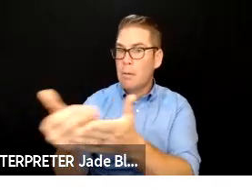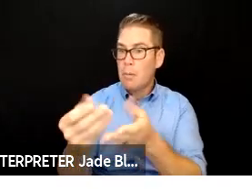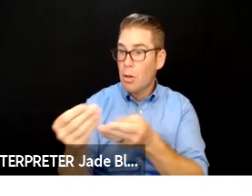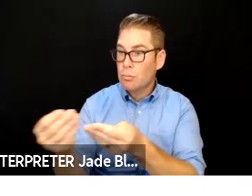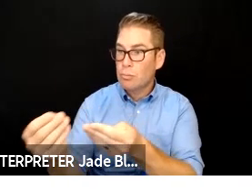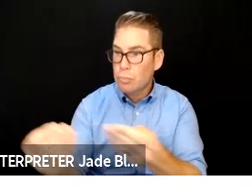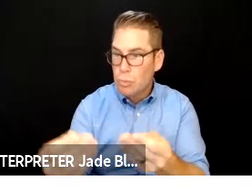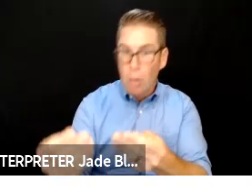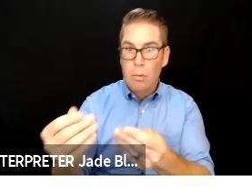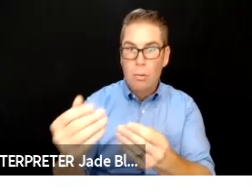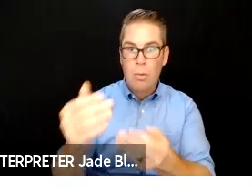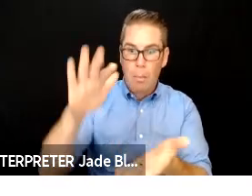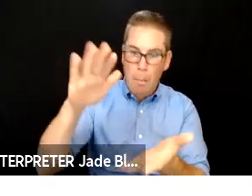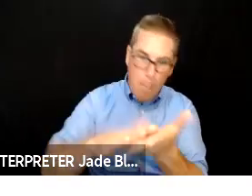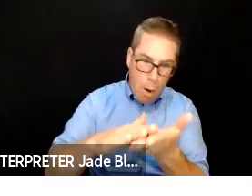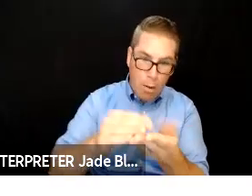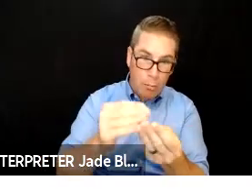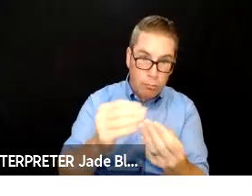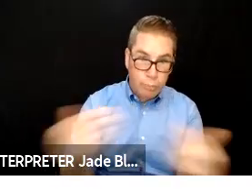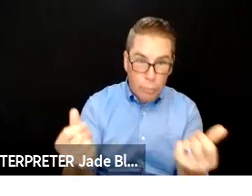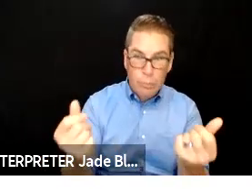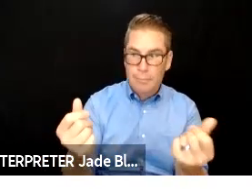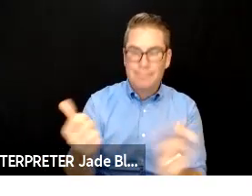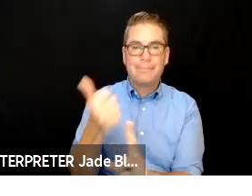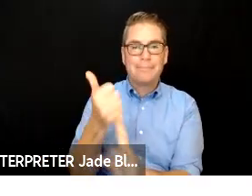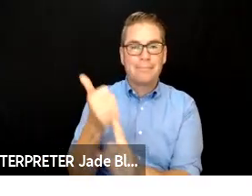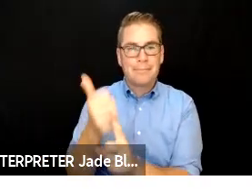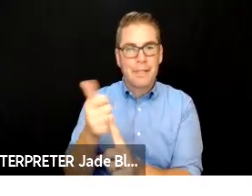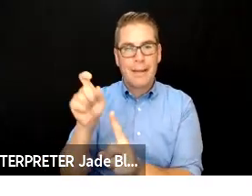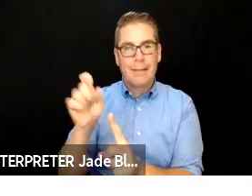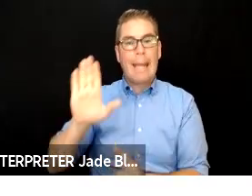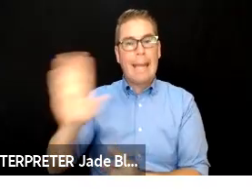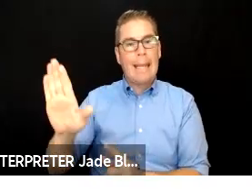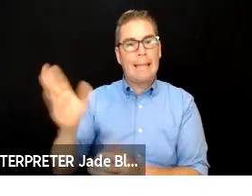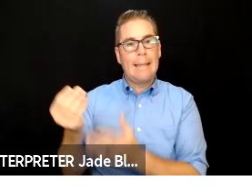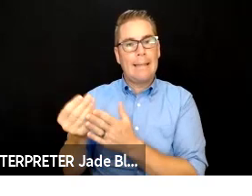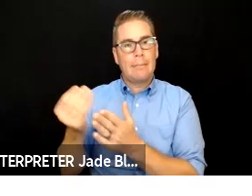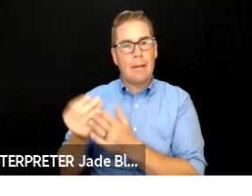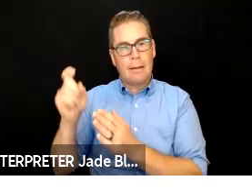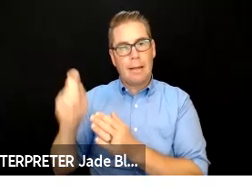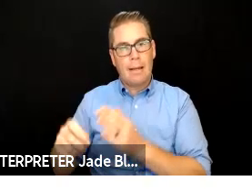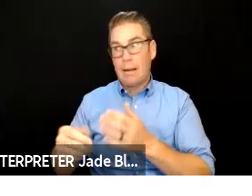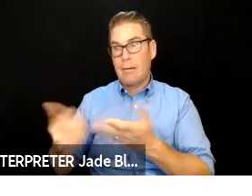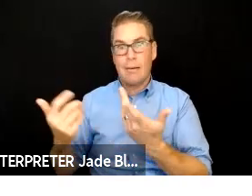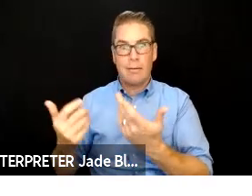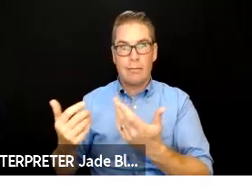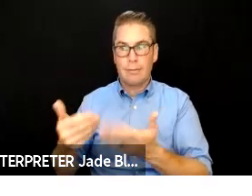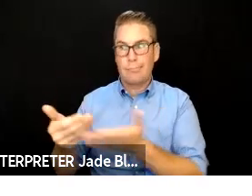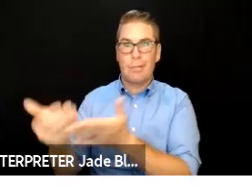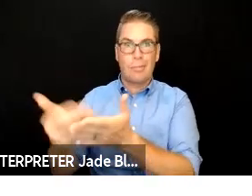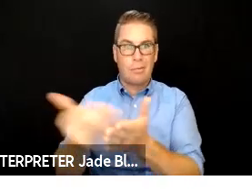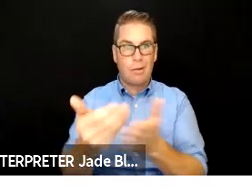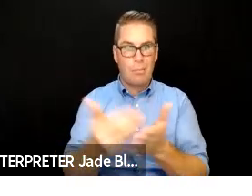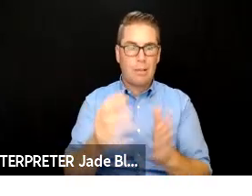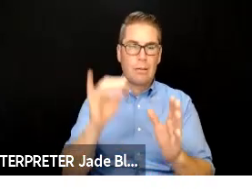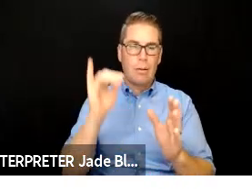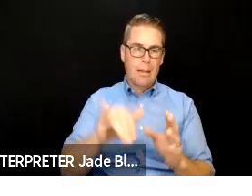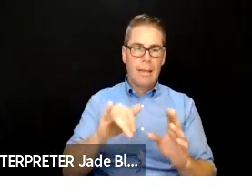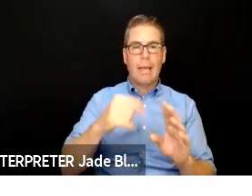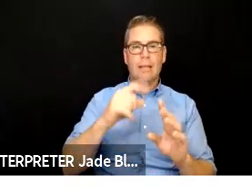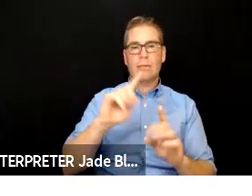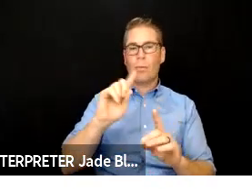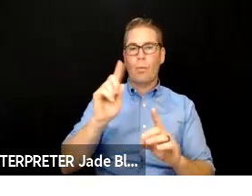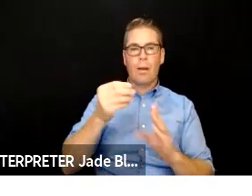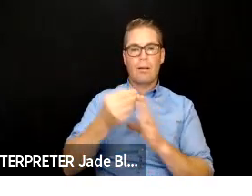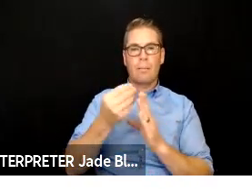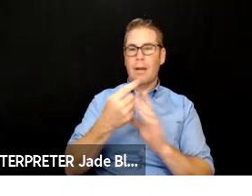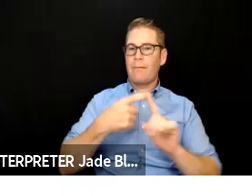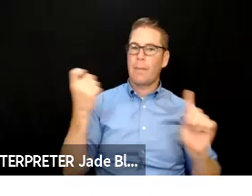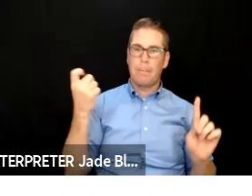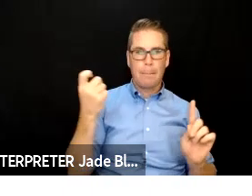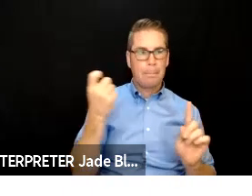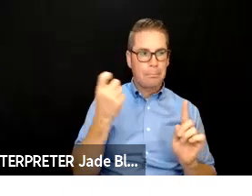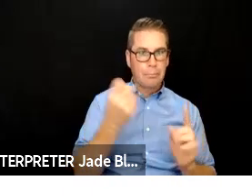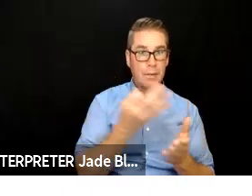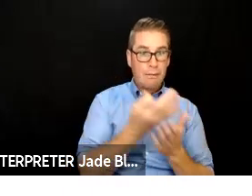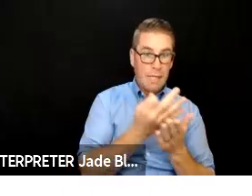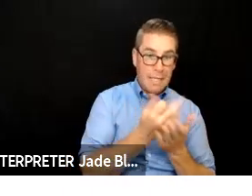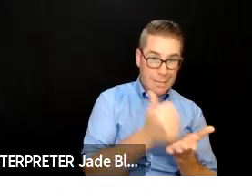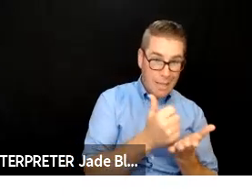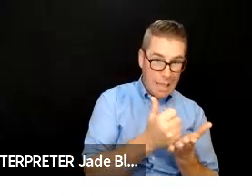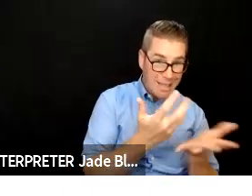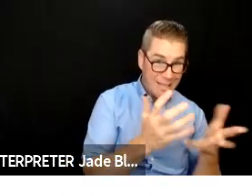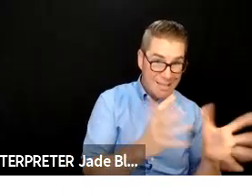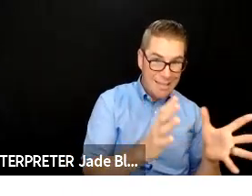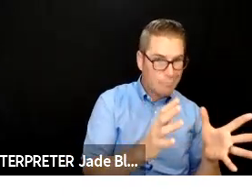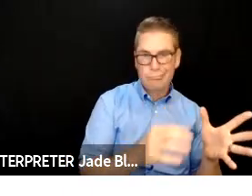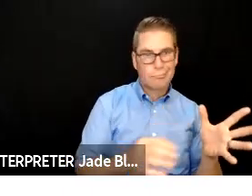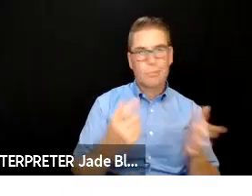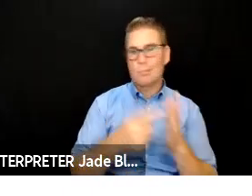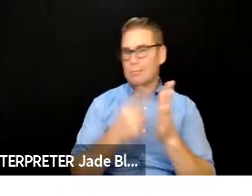Sally Potter: So, you know, just think about that, that this is where the money is coming from, for the most part, it's not just the financial aid, many, many times, especially if students are taking a full load.